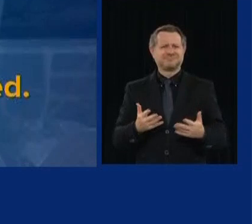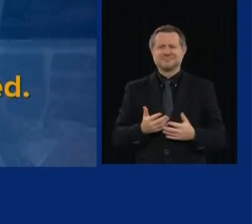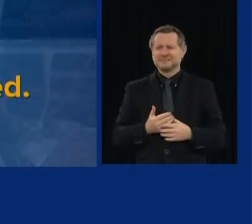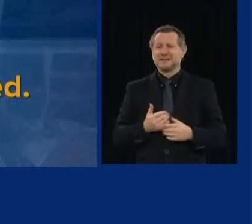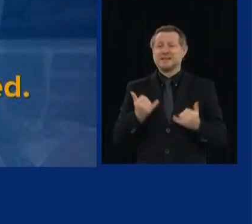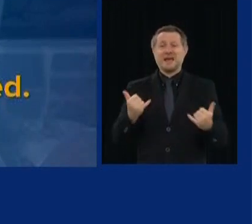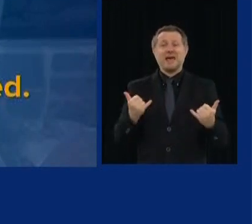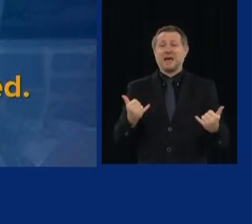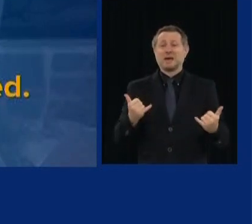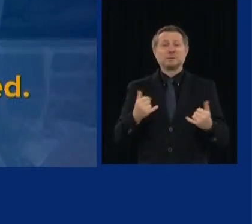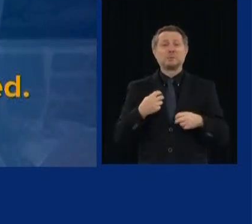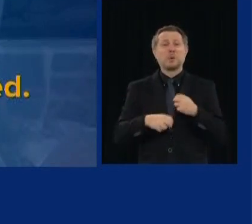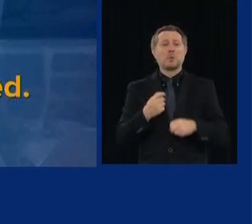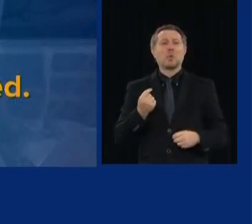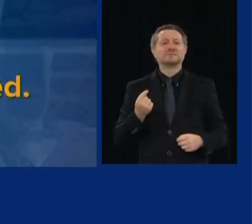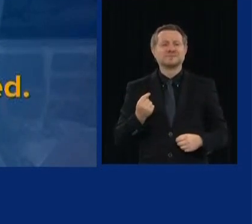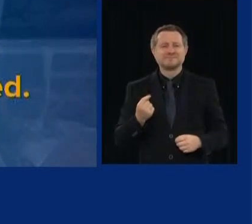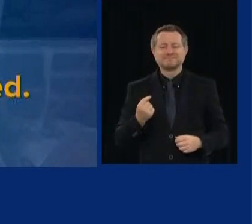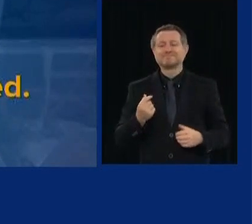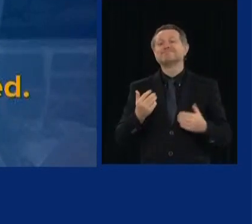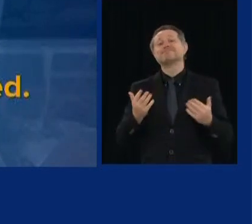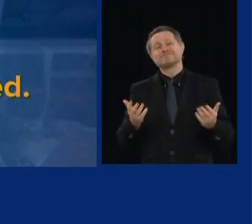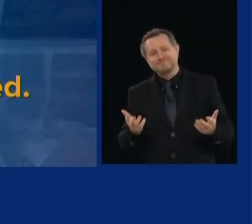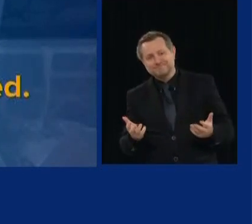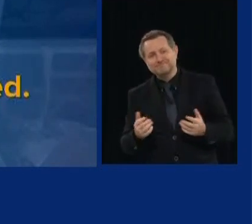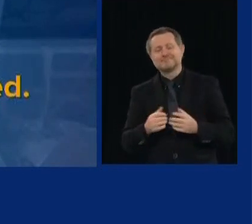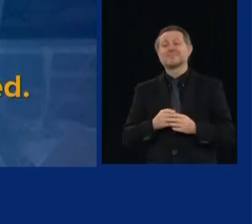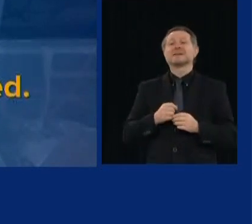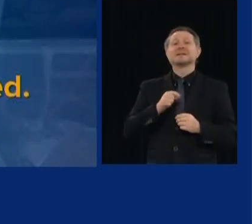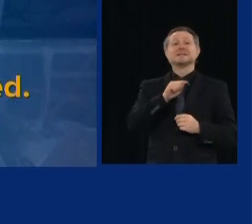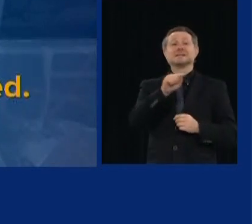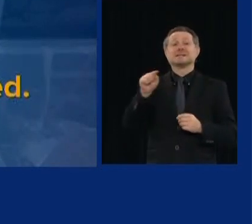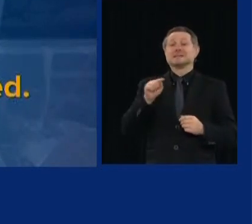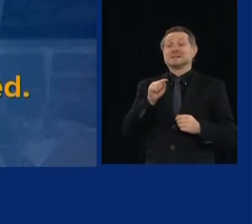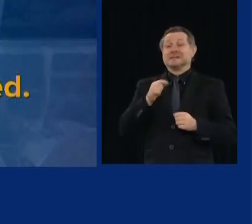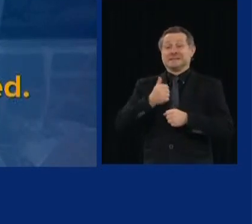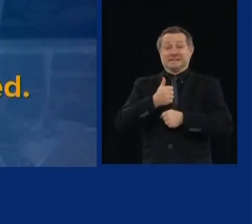SO 700 TESTING SITES.